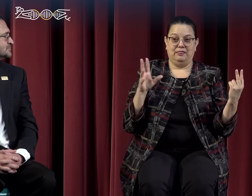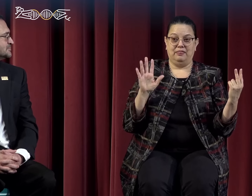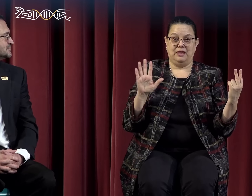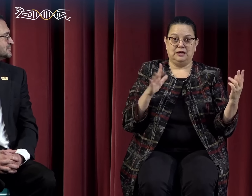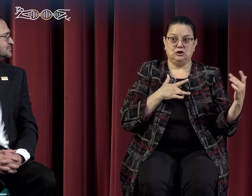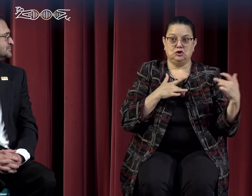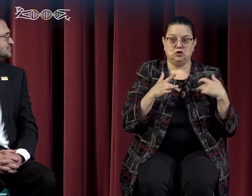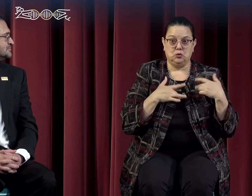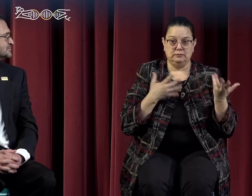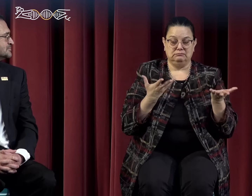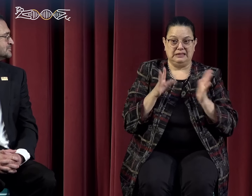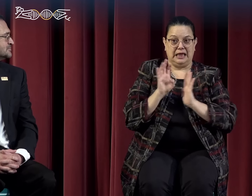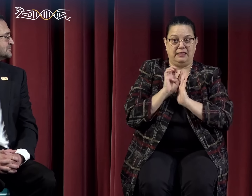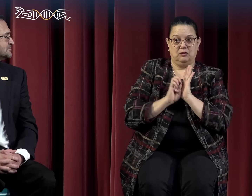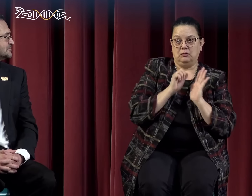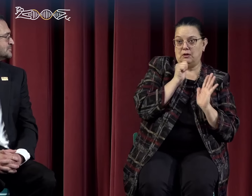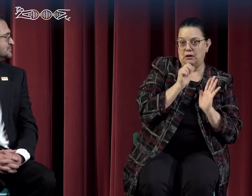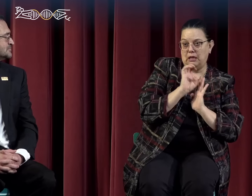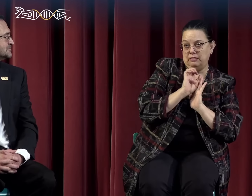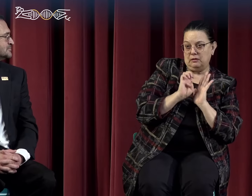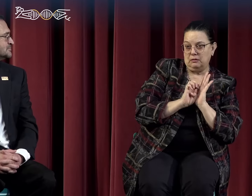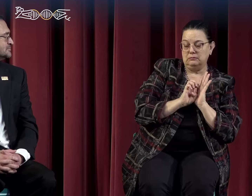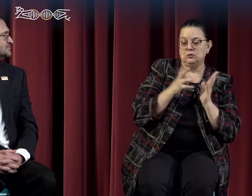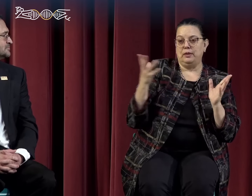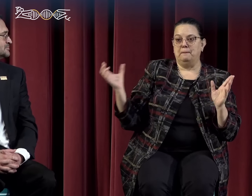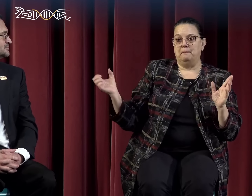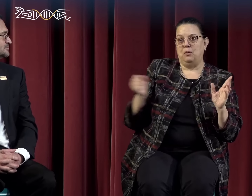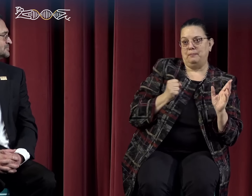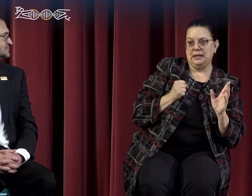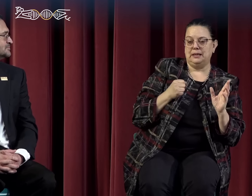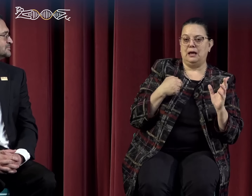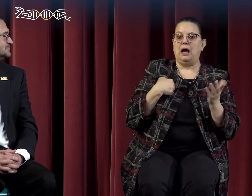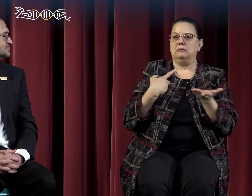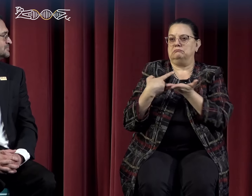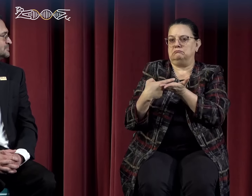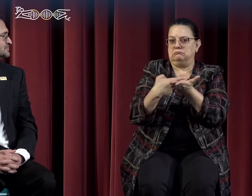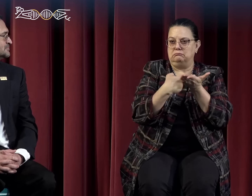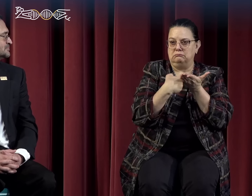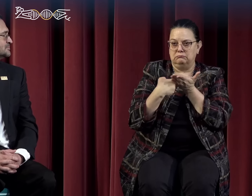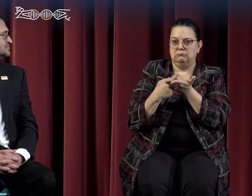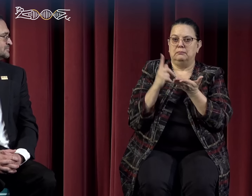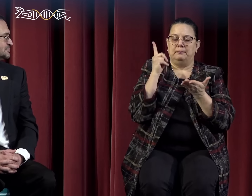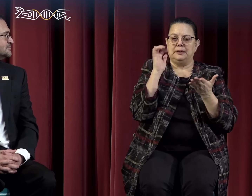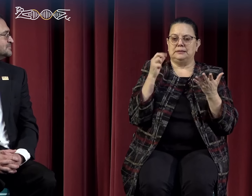have a Deaf child and they are concerned about ethics. I'm brought in to have